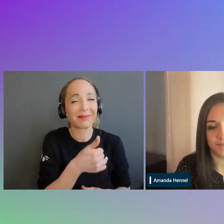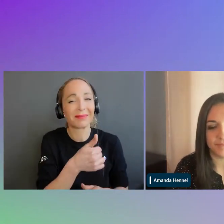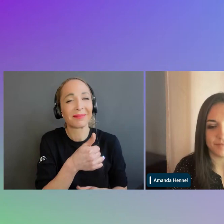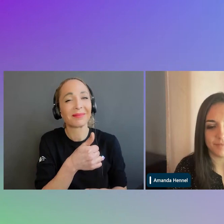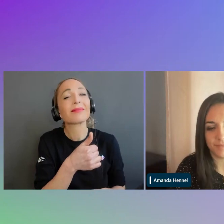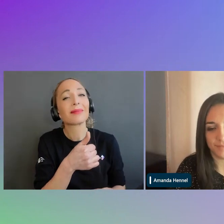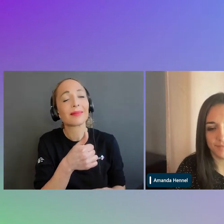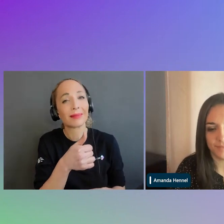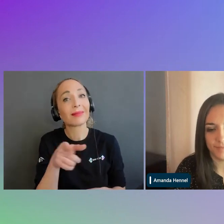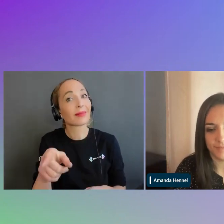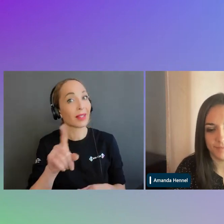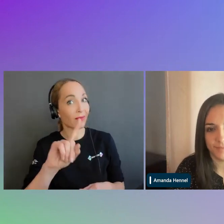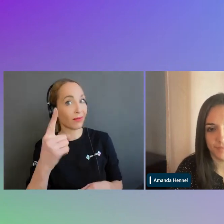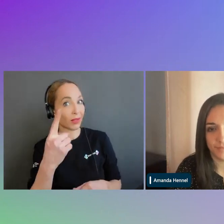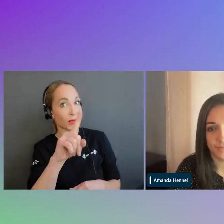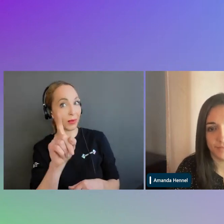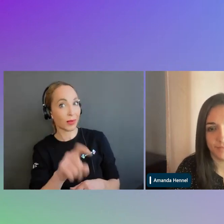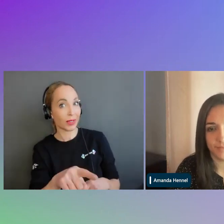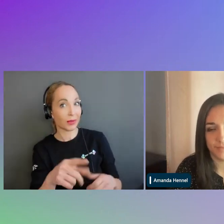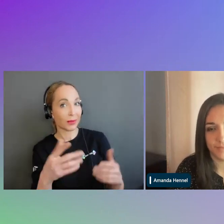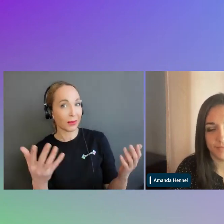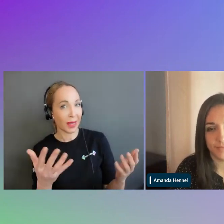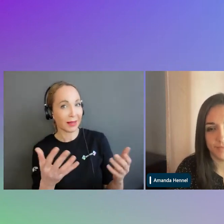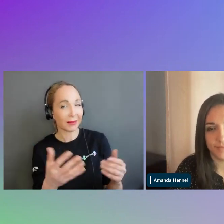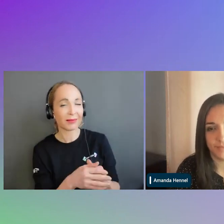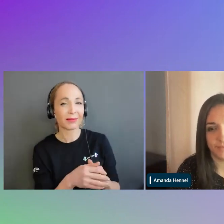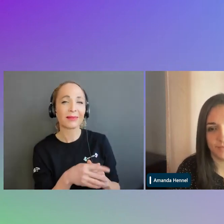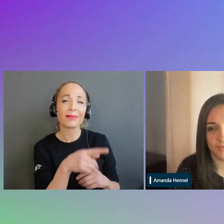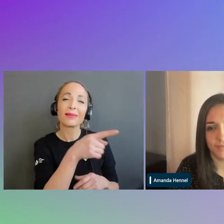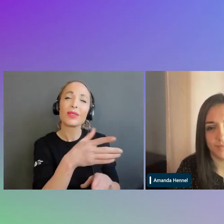first. Um, can you share the automated accessibility tools